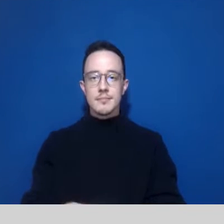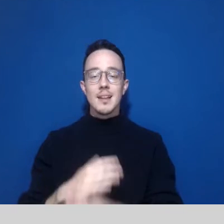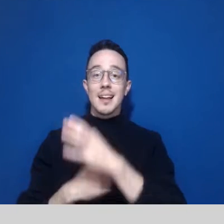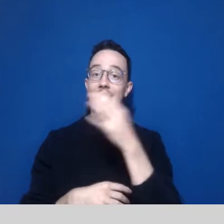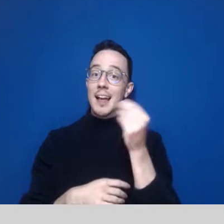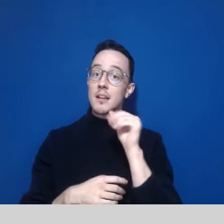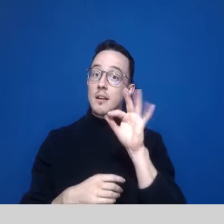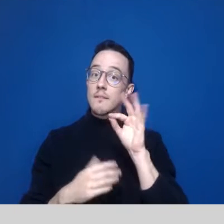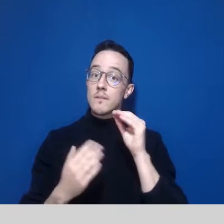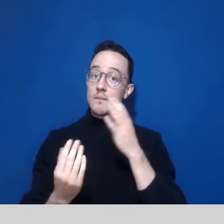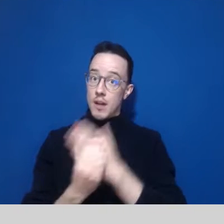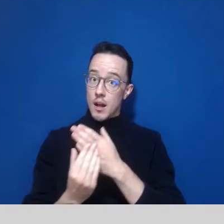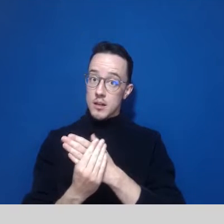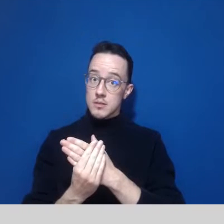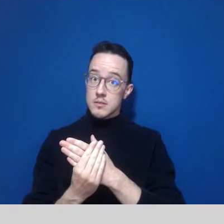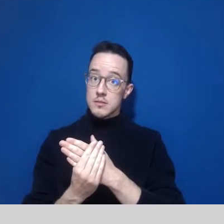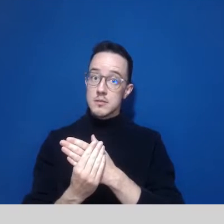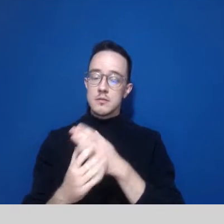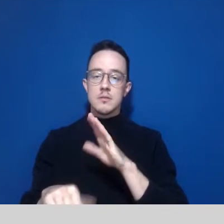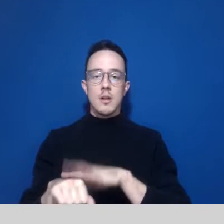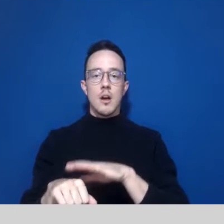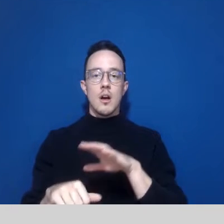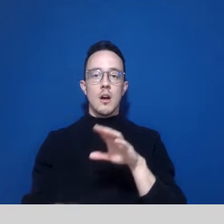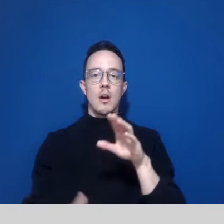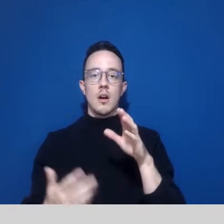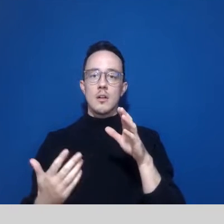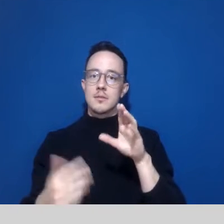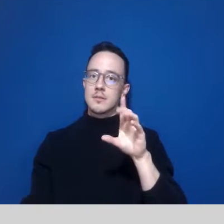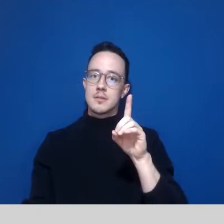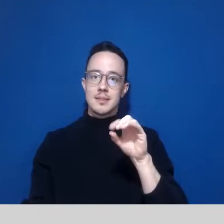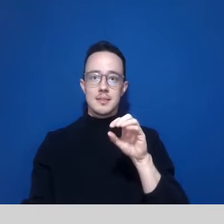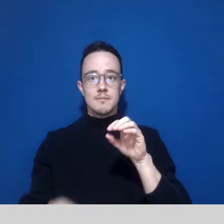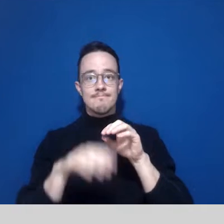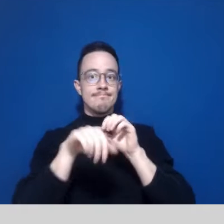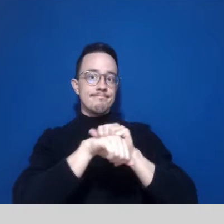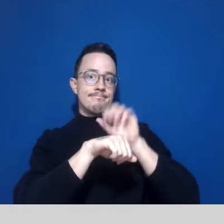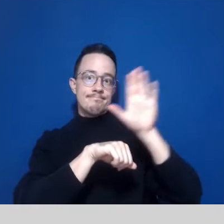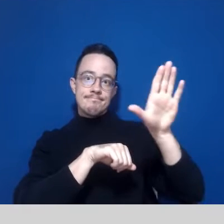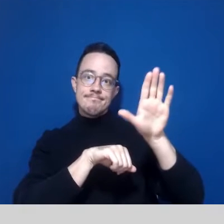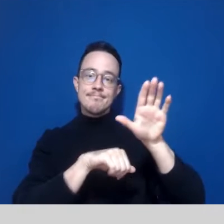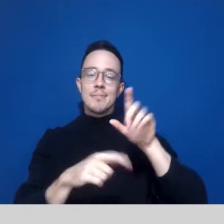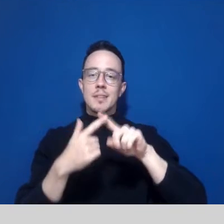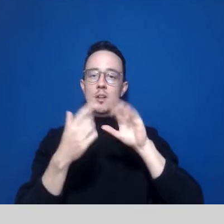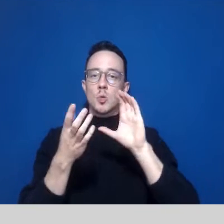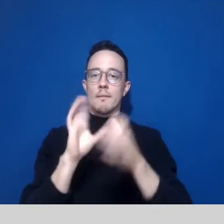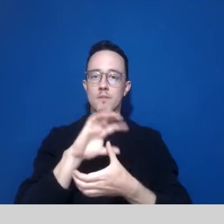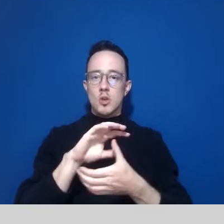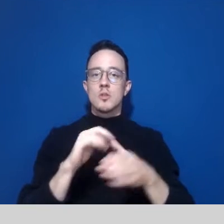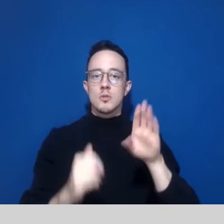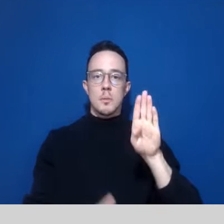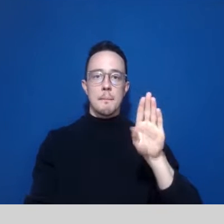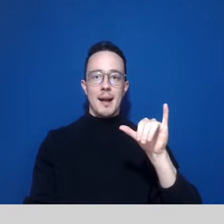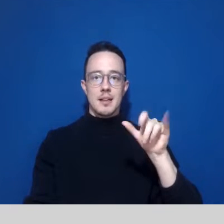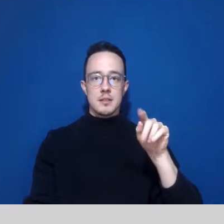and if you are writing the file on disc, or sending it over to the network.